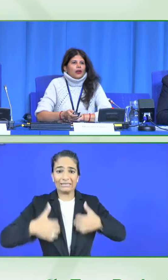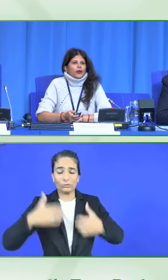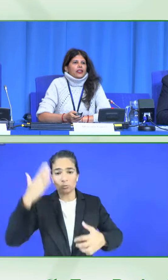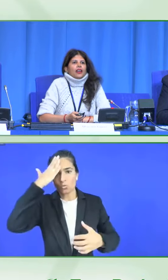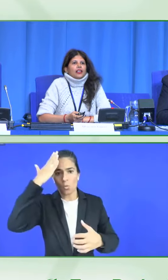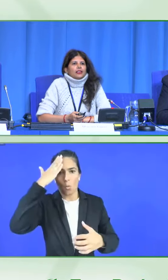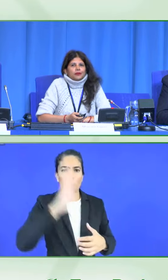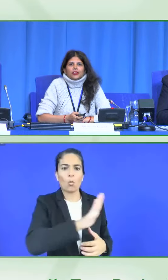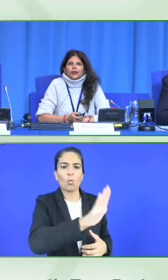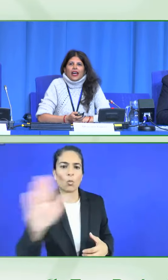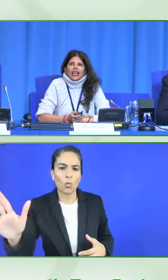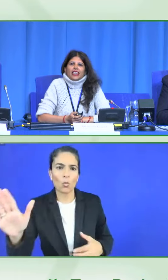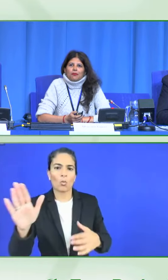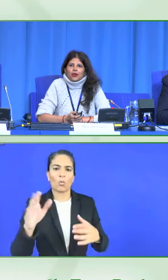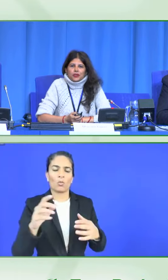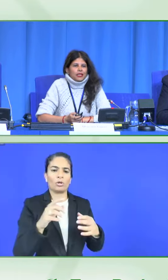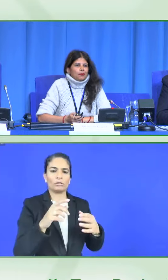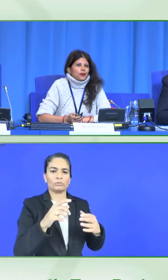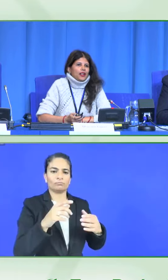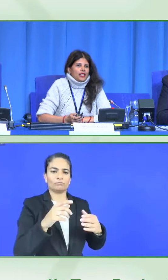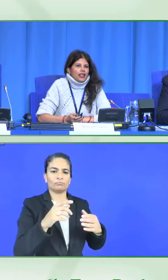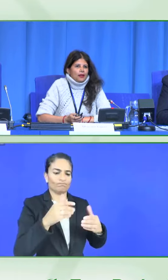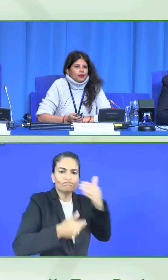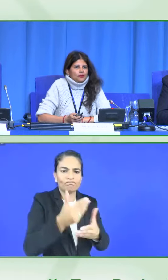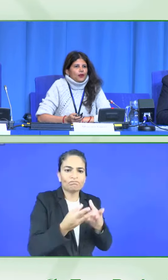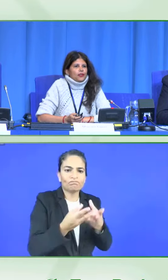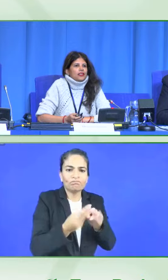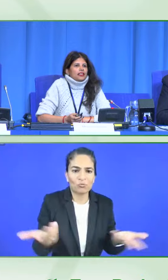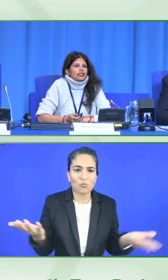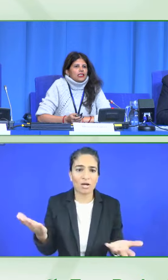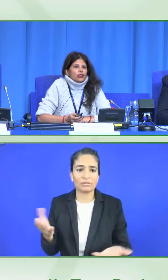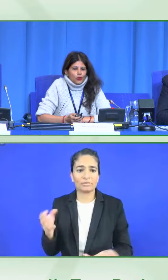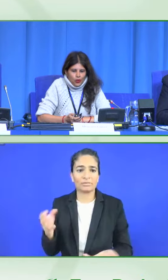a number of ways.